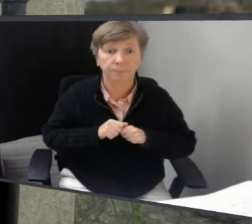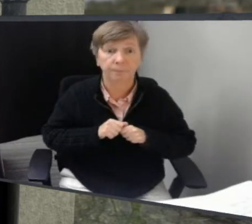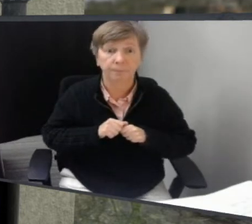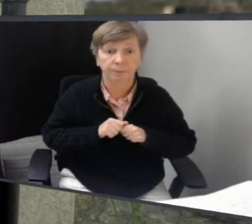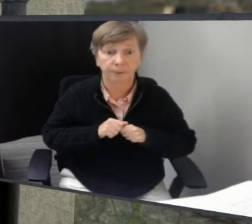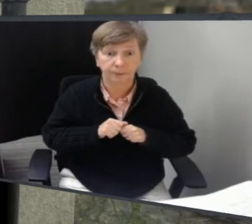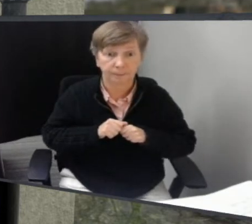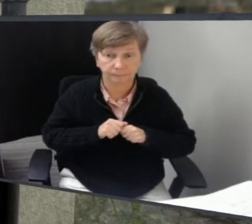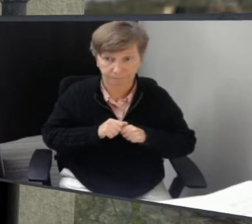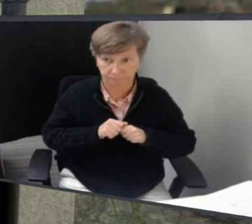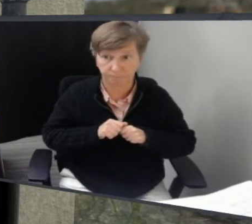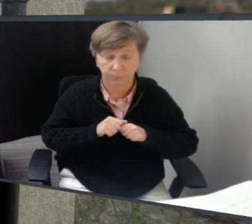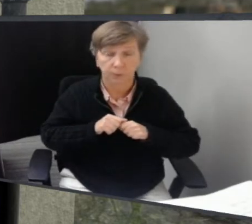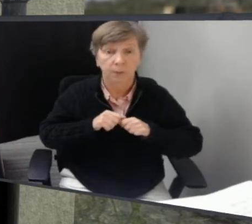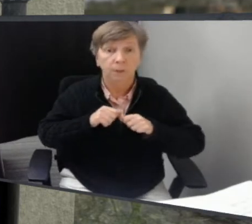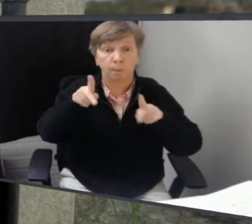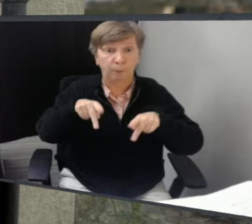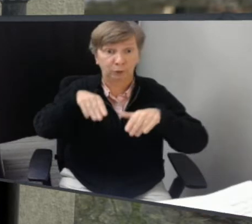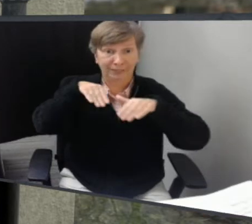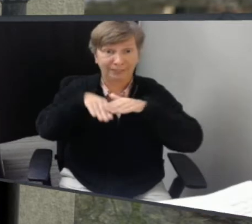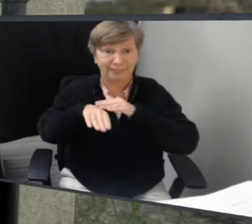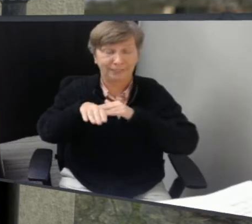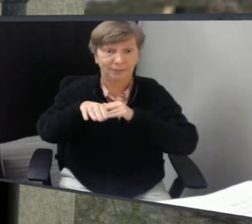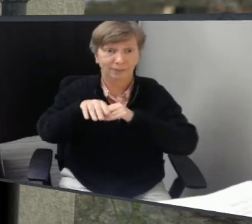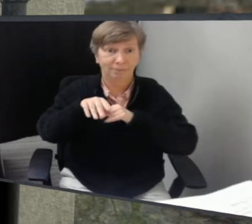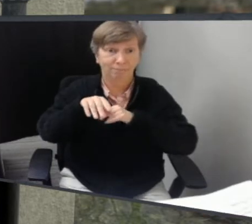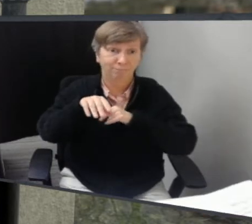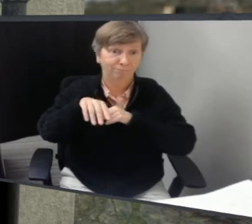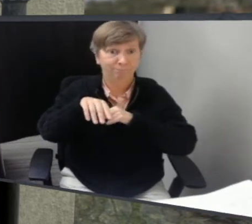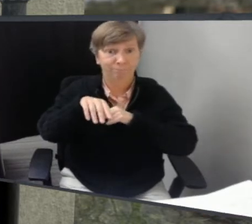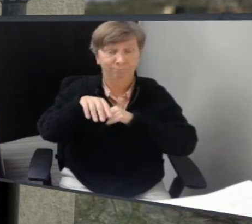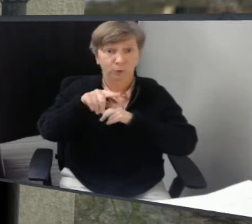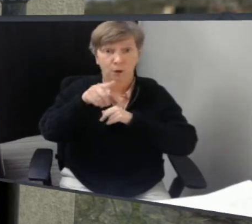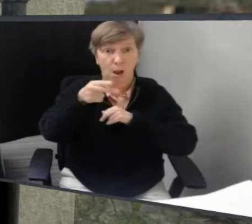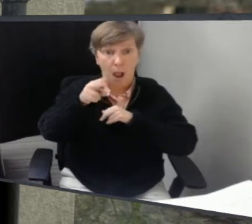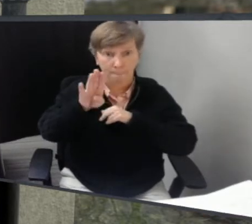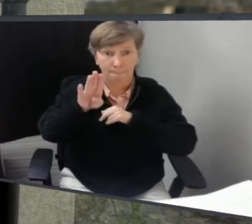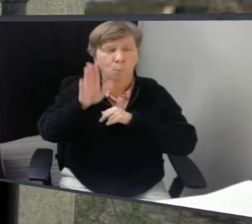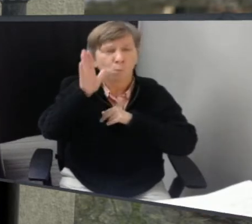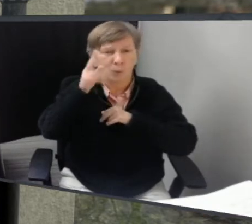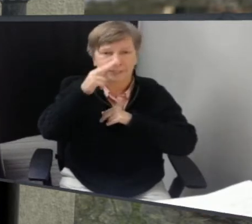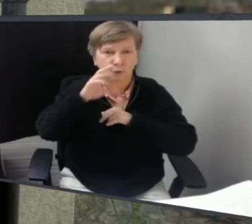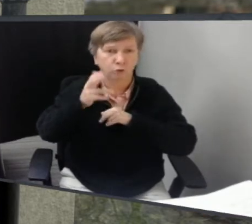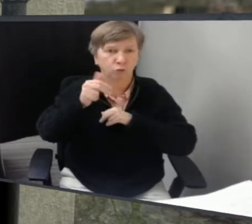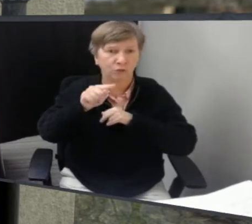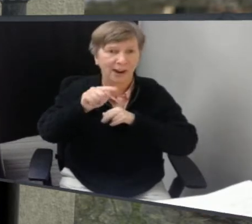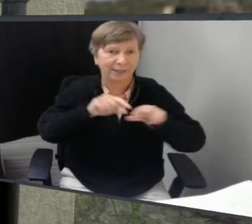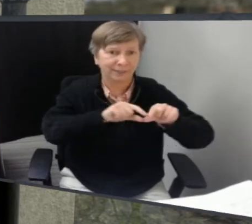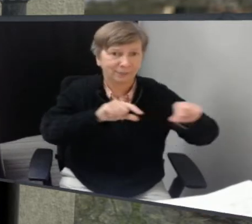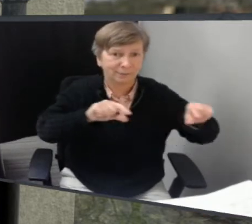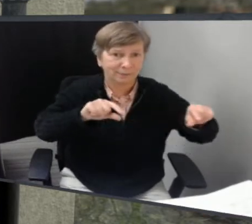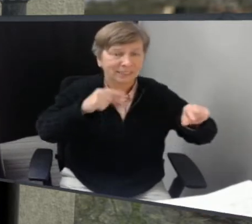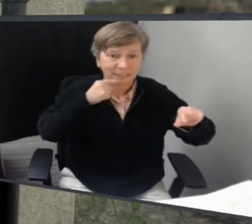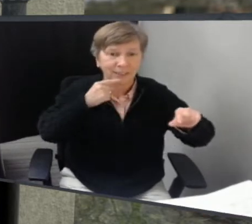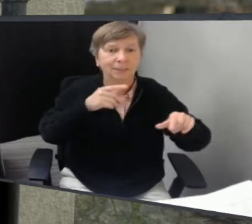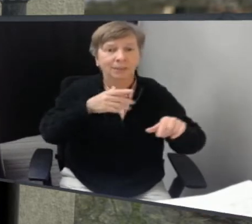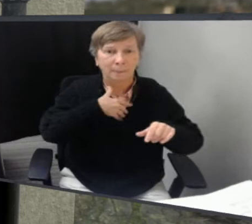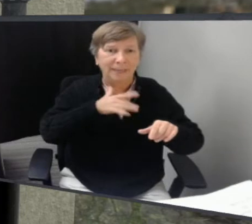communication if needed. We thought we would post that information, and when a person enters Hubs, you